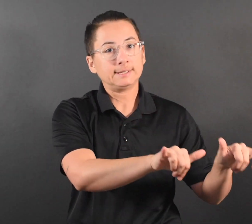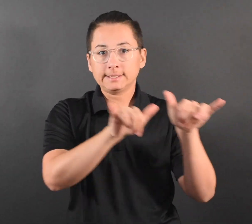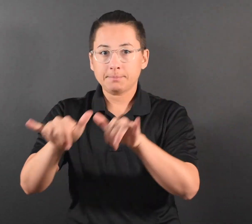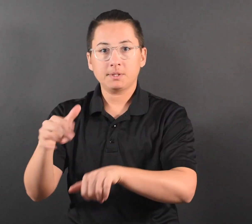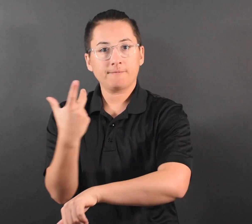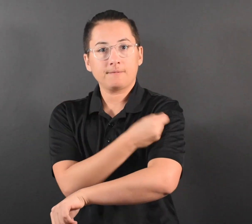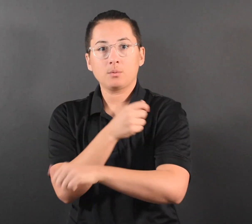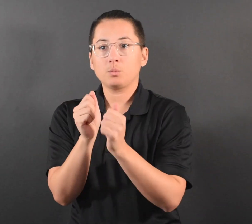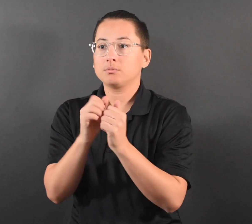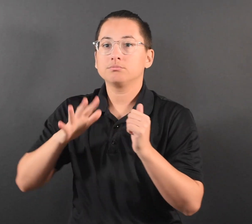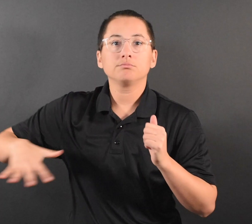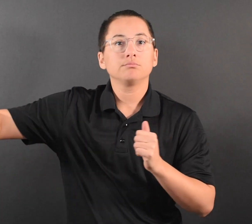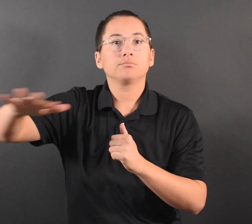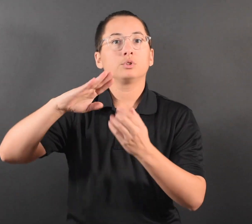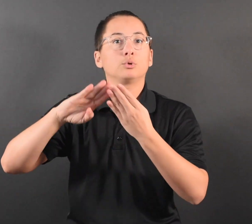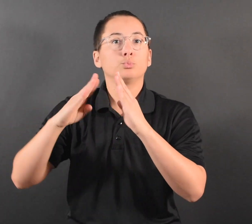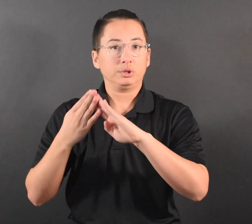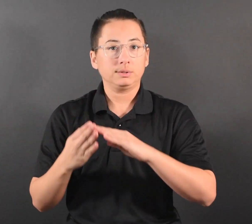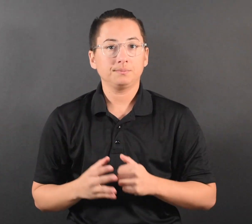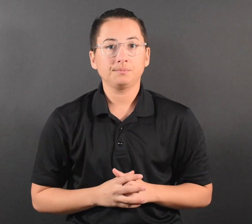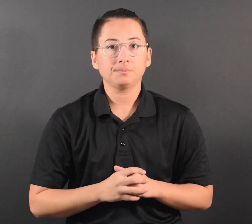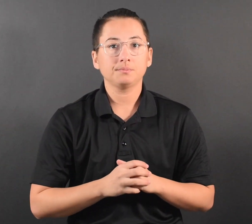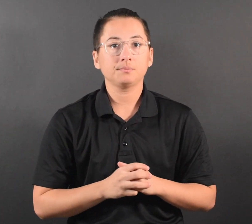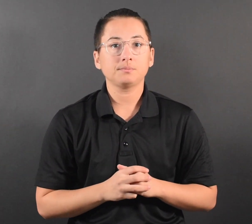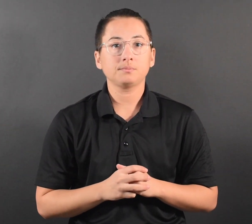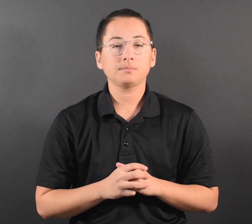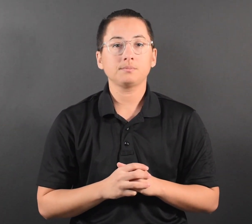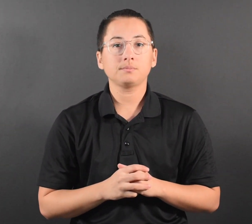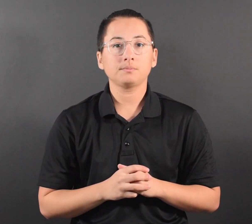correctional facilities are the same vaccines given in the community.